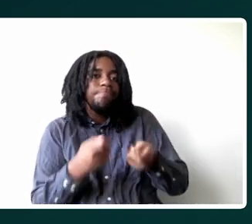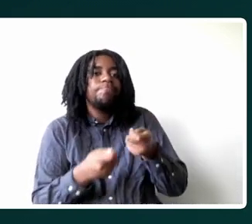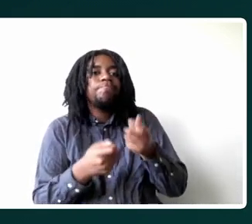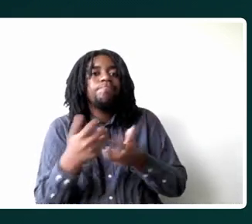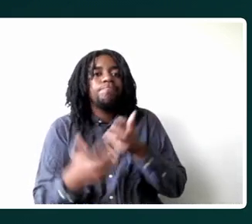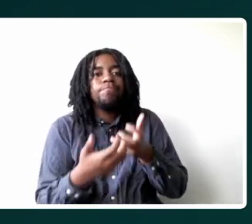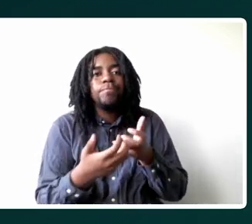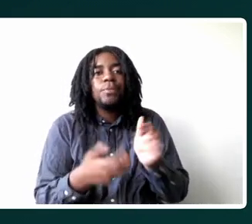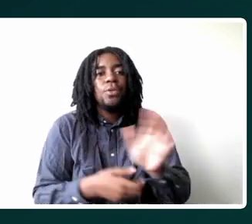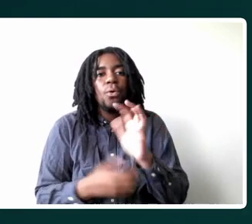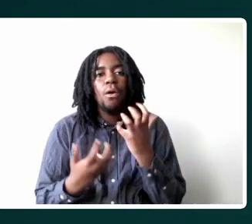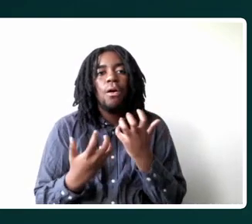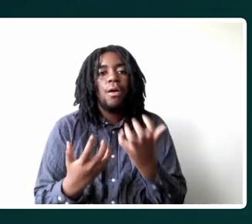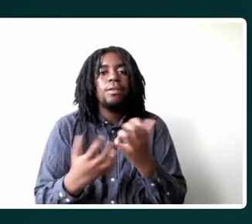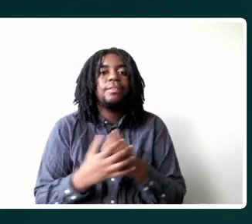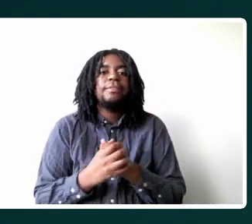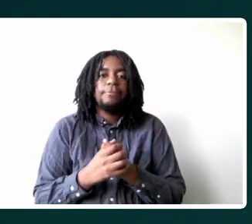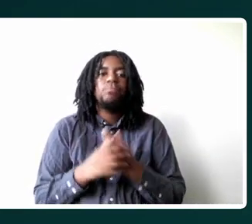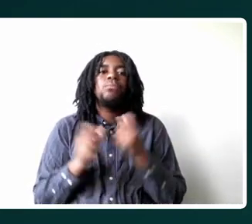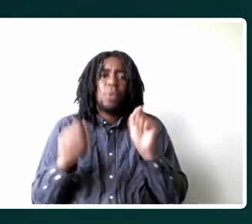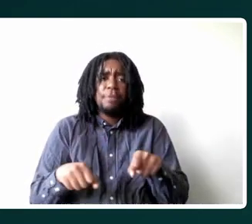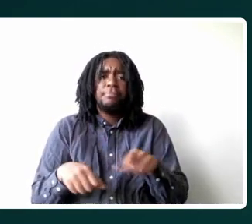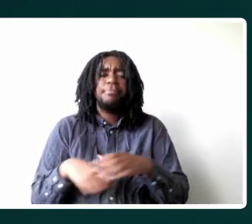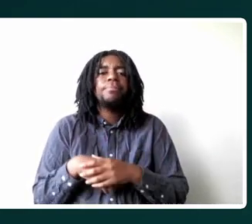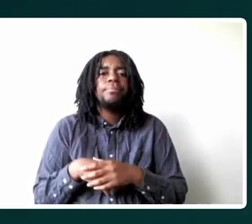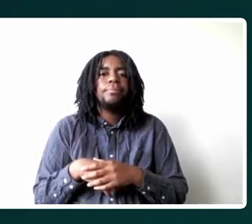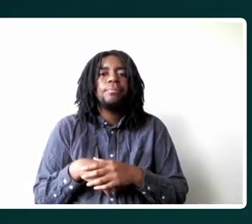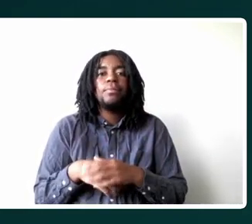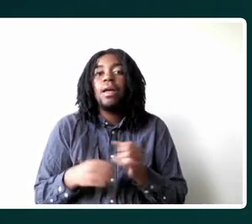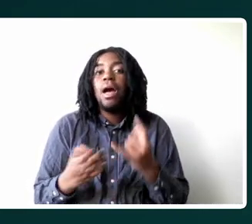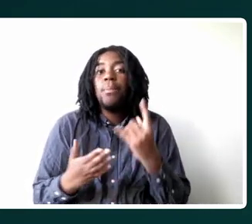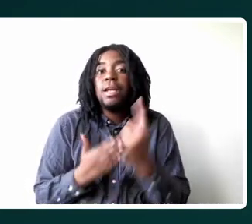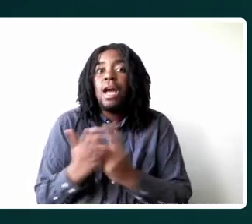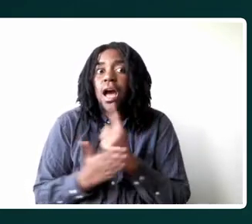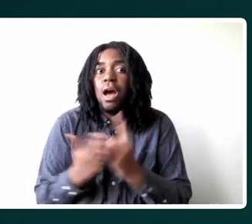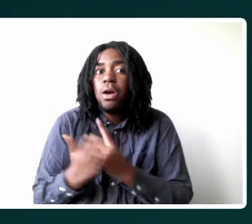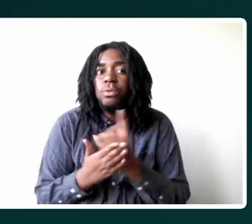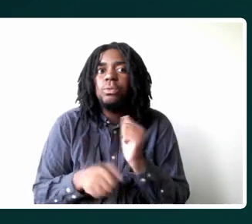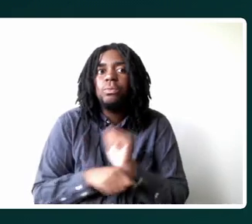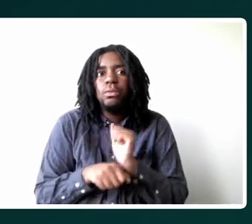definitely doable. And how many hours will this take? Will this be intergenerational,